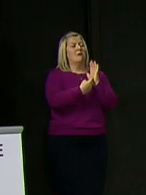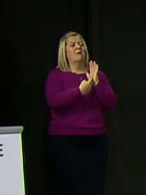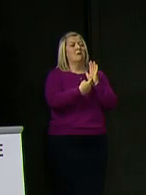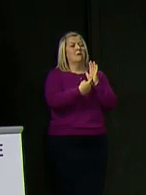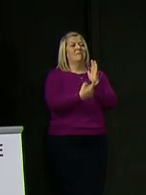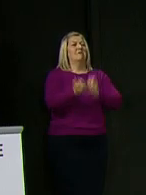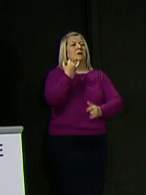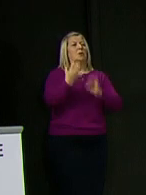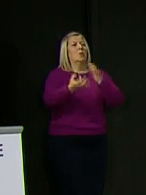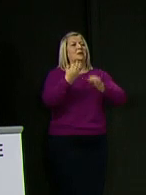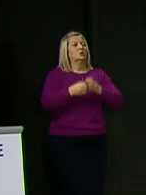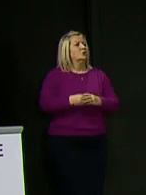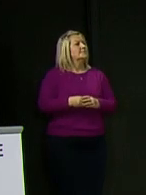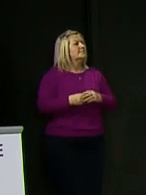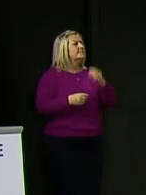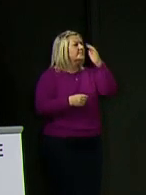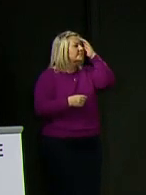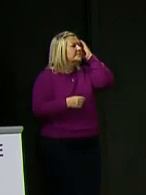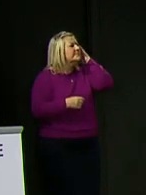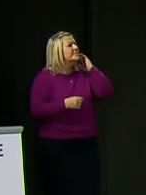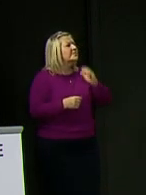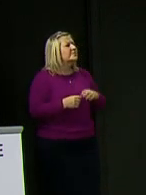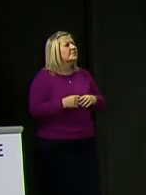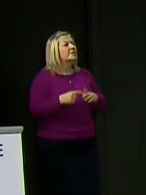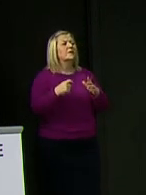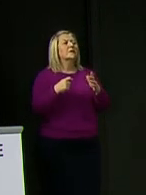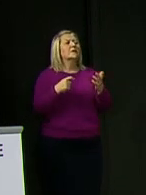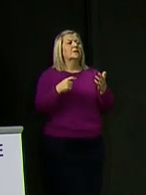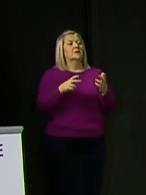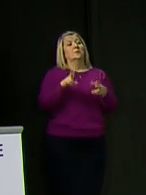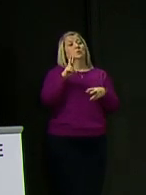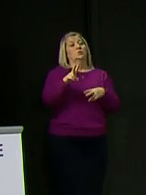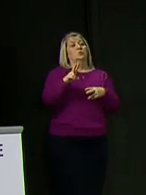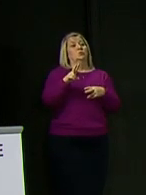Thank you, First Minister. Kate Forbes and Fiona Hyslop wrote to the Chancellor last